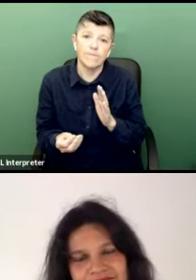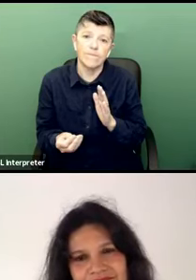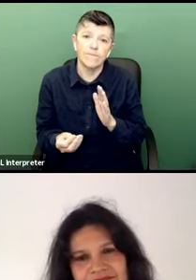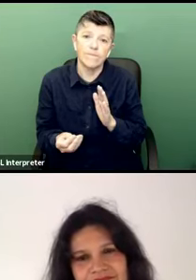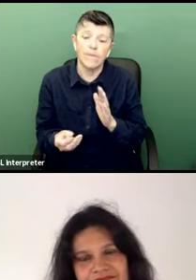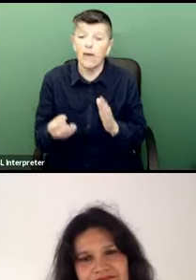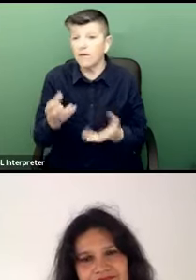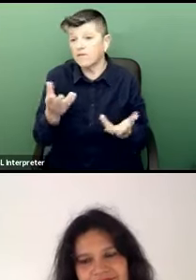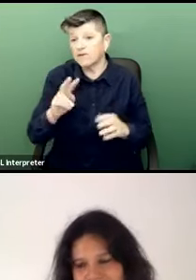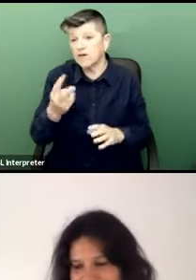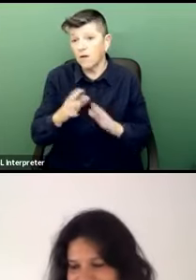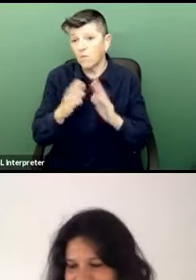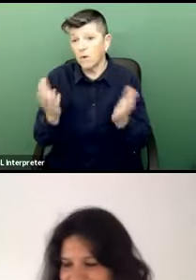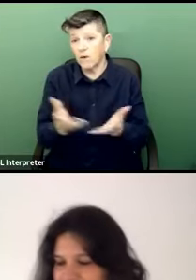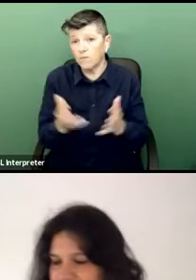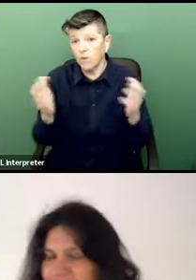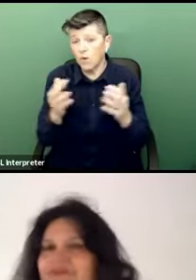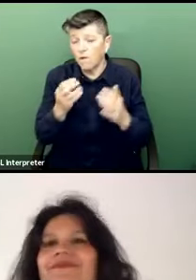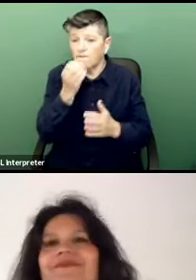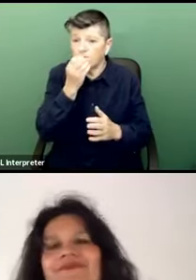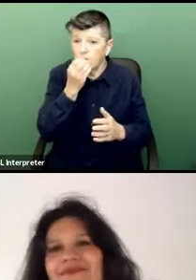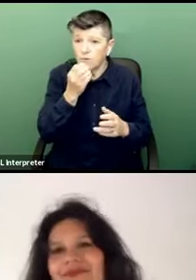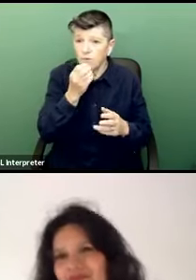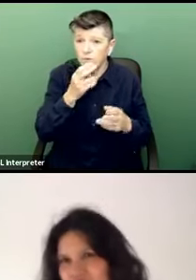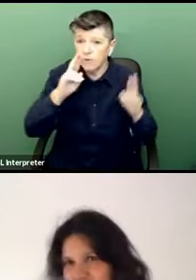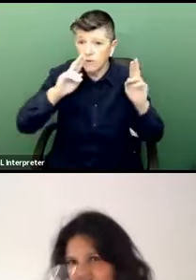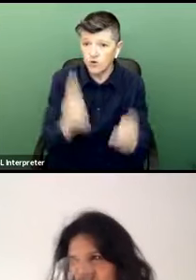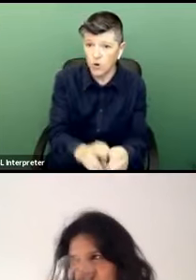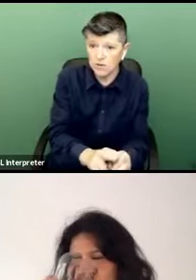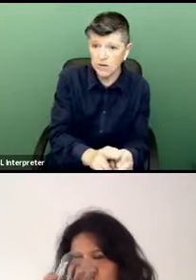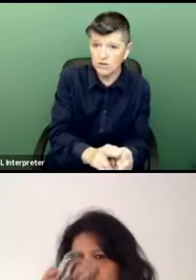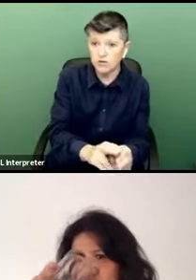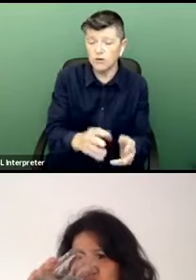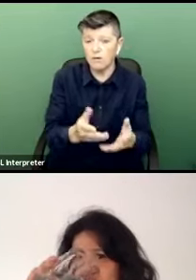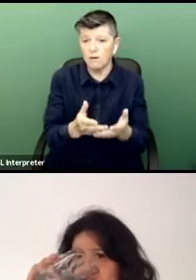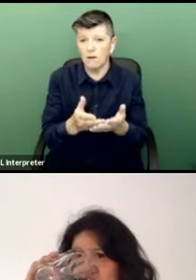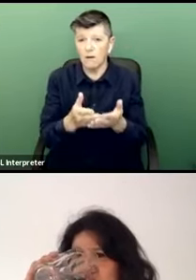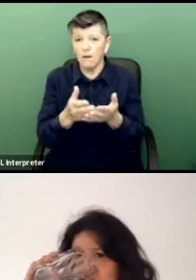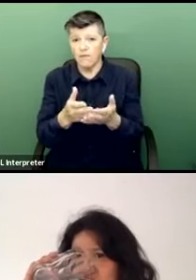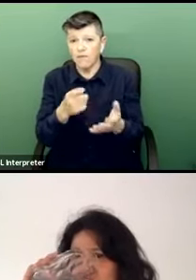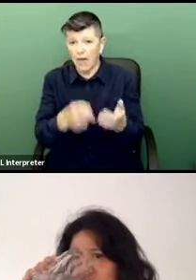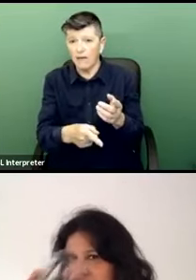universities where ah the Wollstonecrafts of today. What do you see